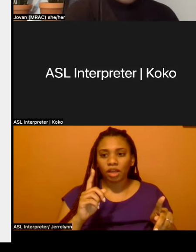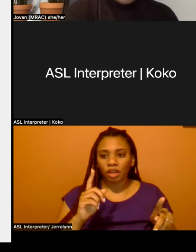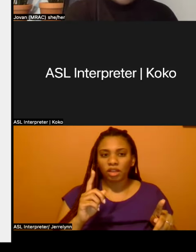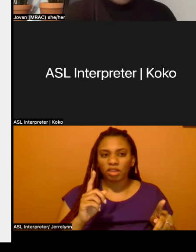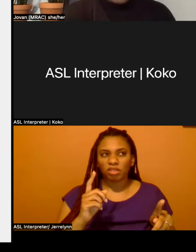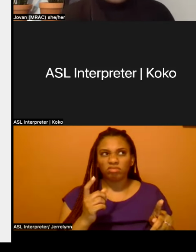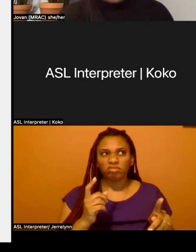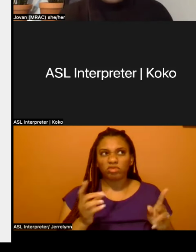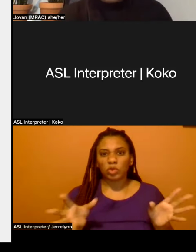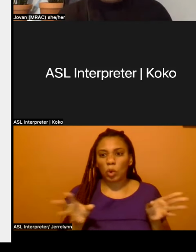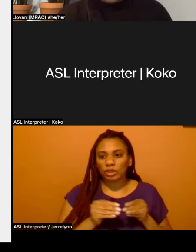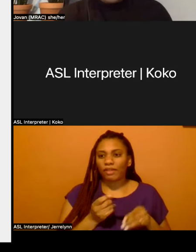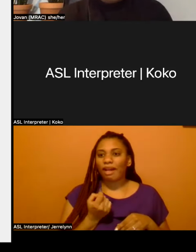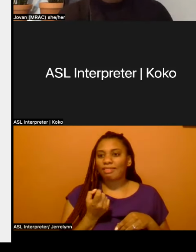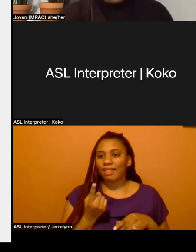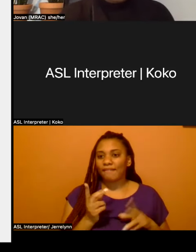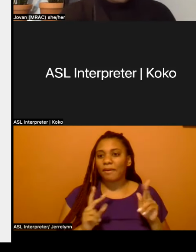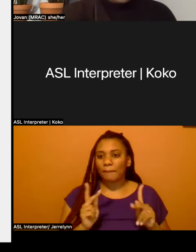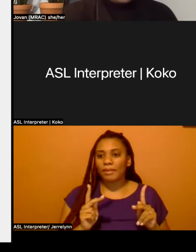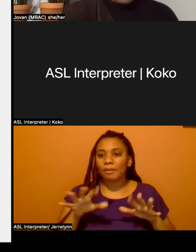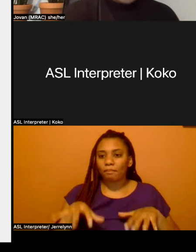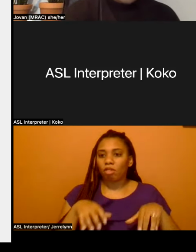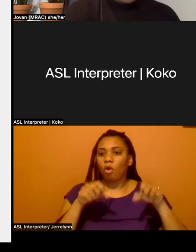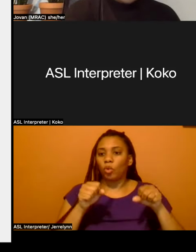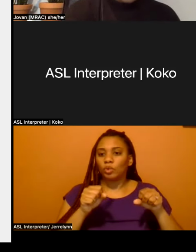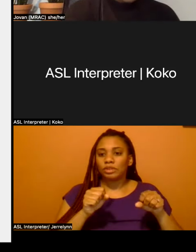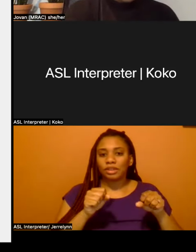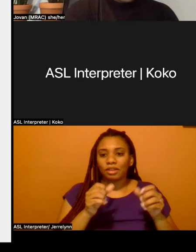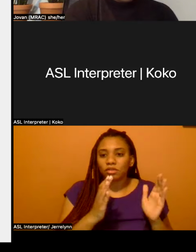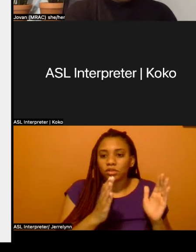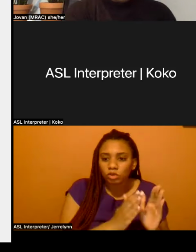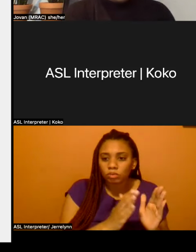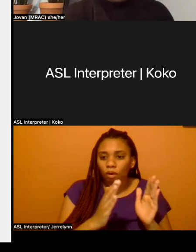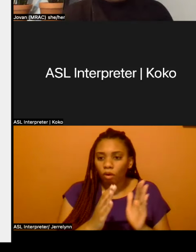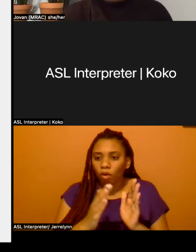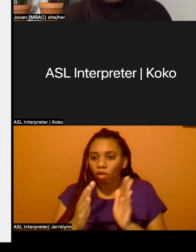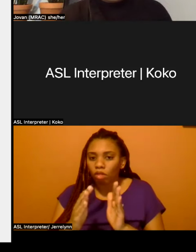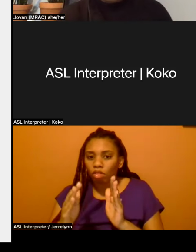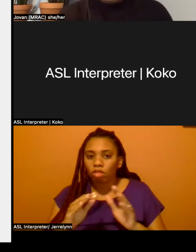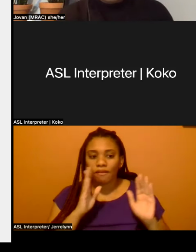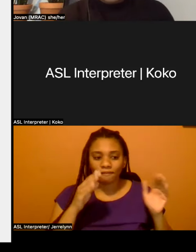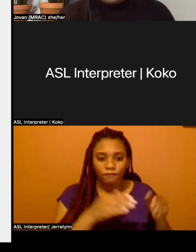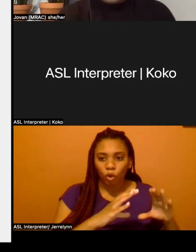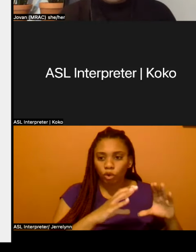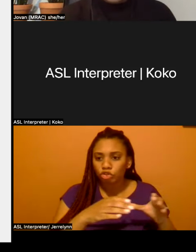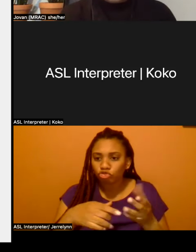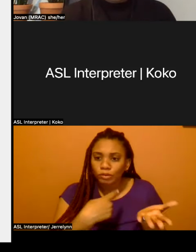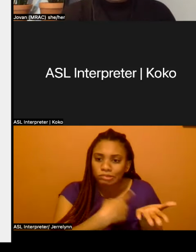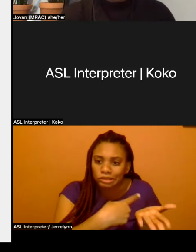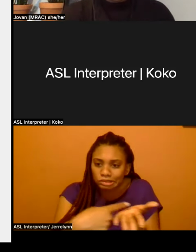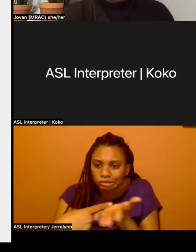So they held small focus groups. And we also interviewed artists in the community one-on-one,